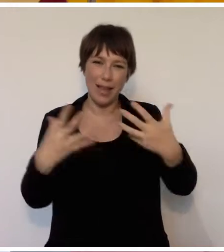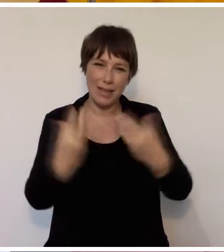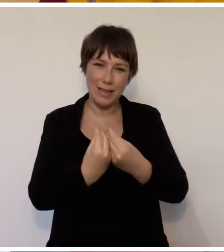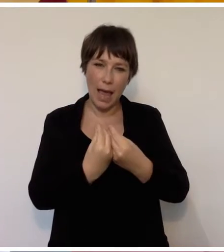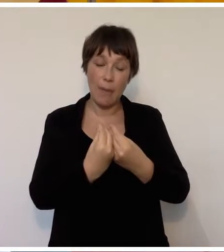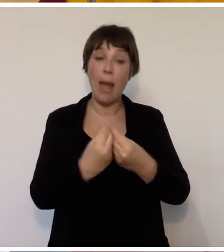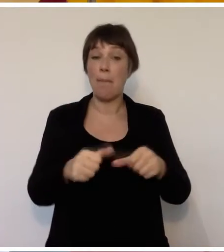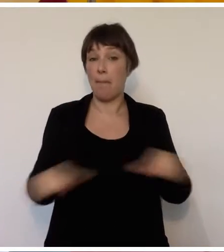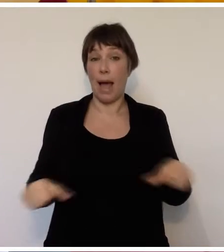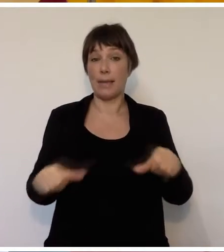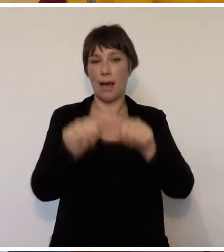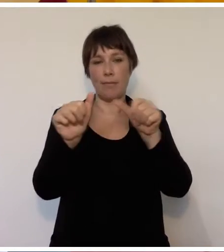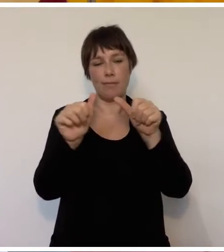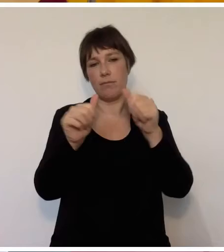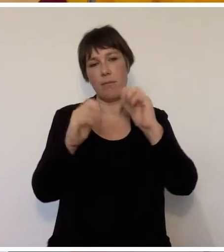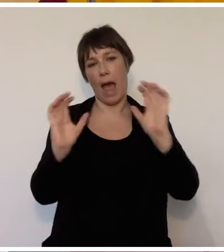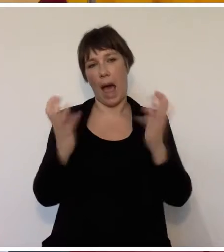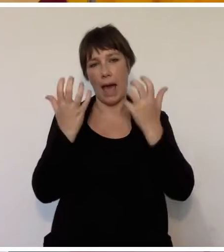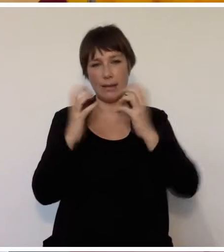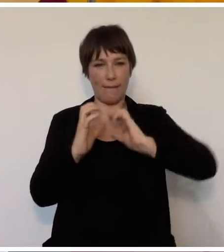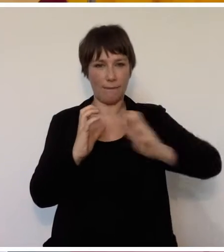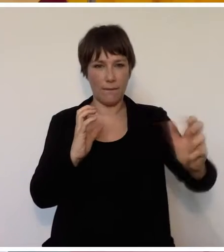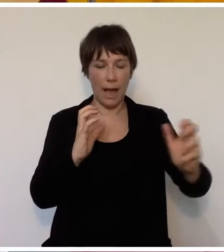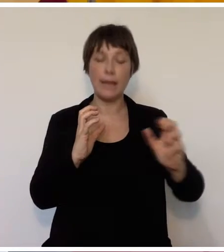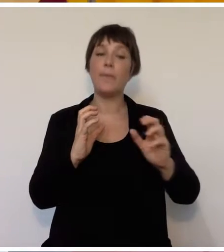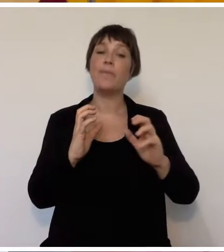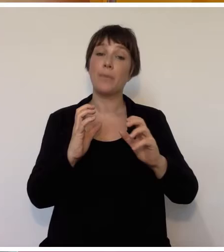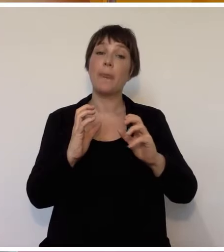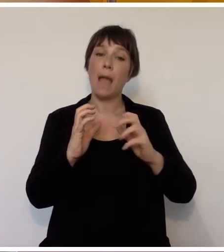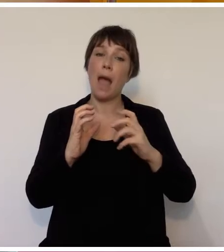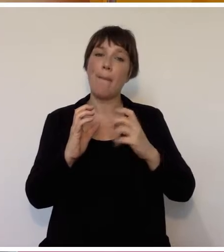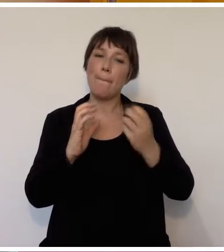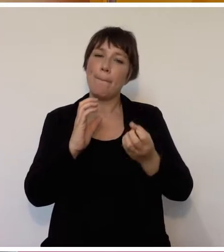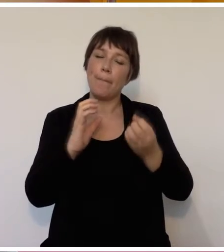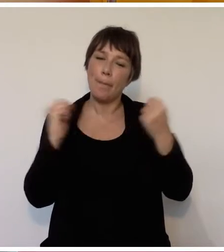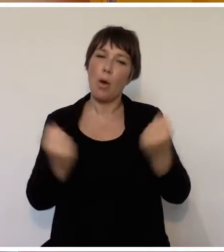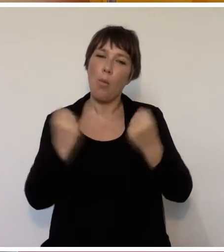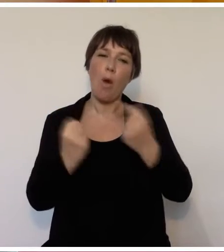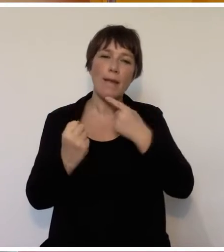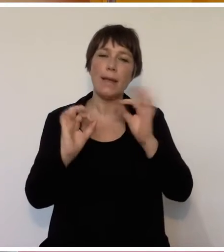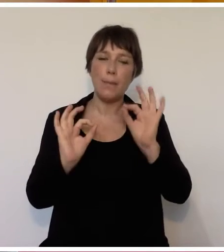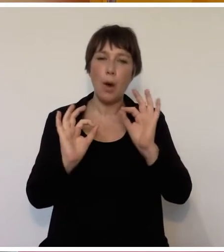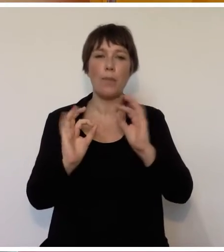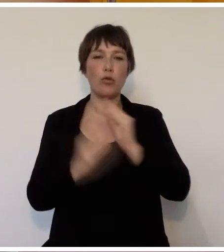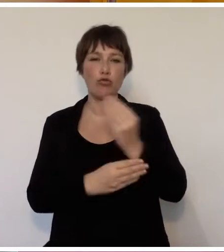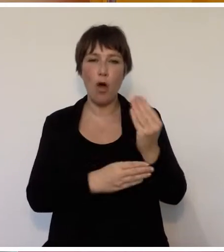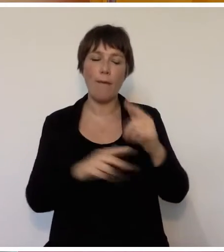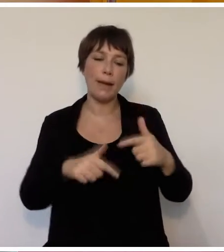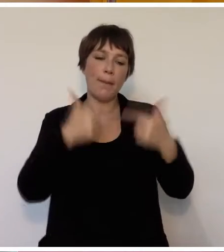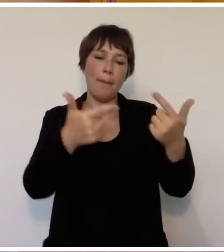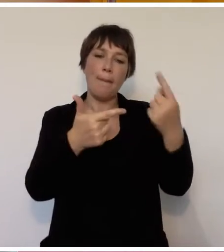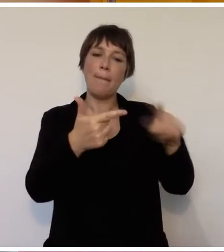through the co-creation of participatory workshops based on different type of art promoted by